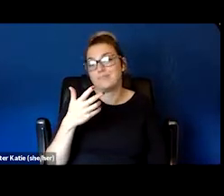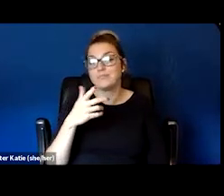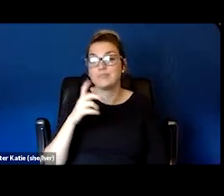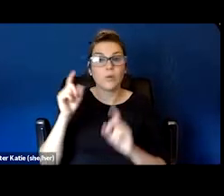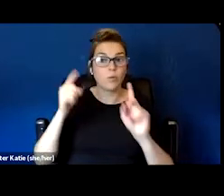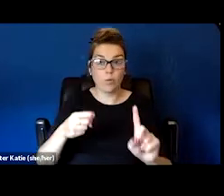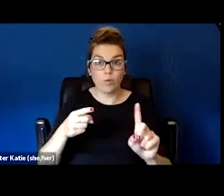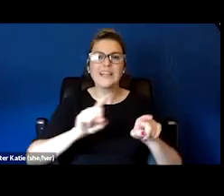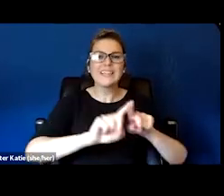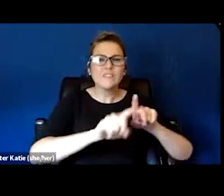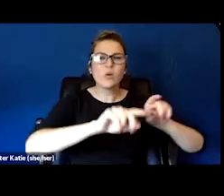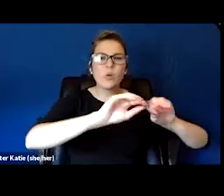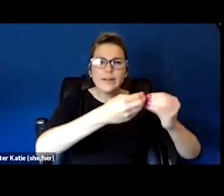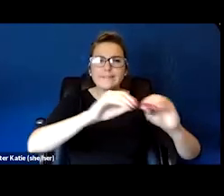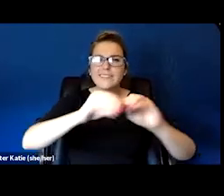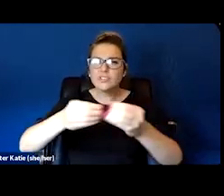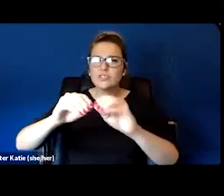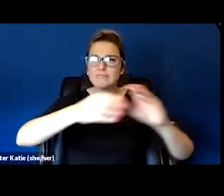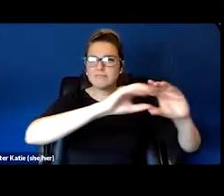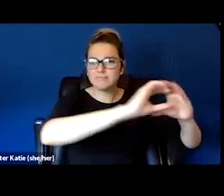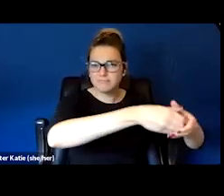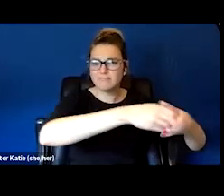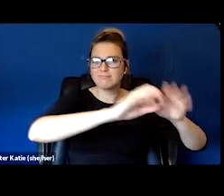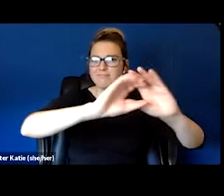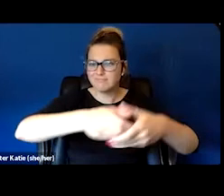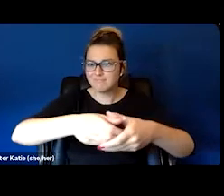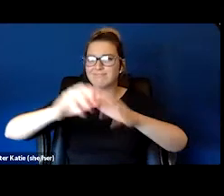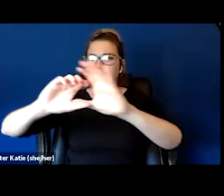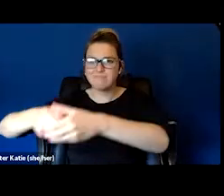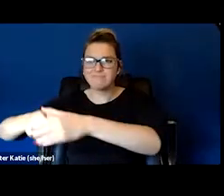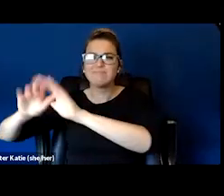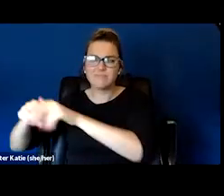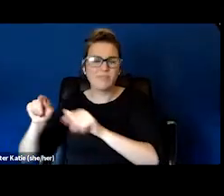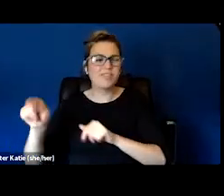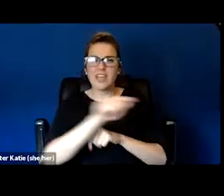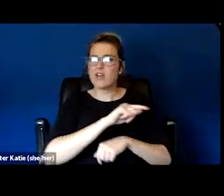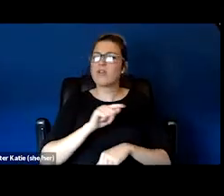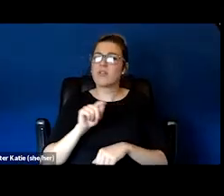that may be working with people experiencing homelessness that may have clients that are experiencing